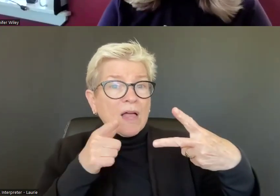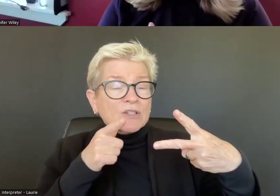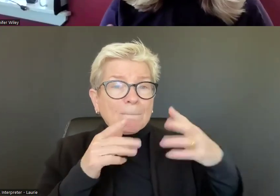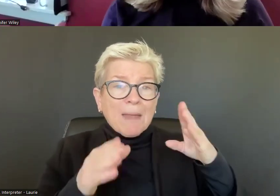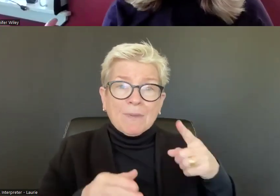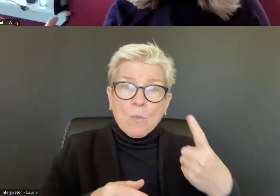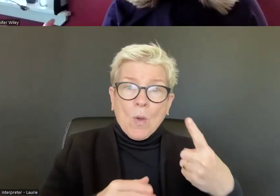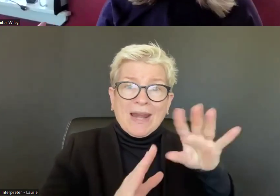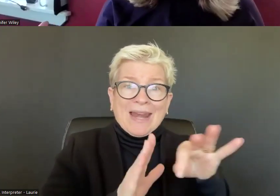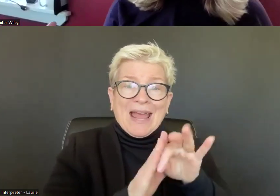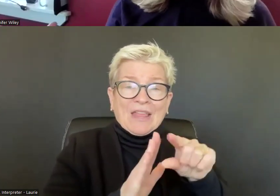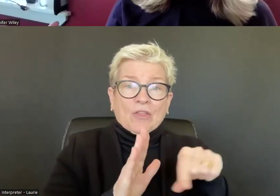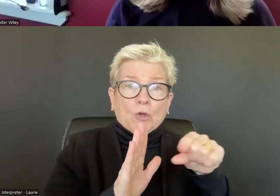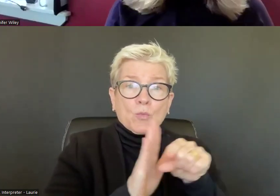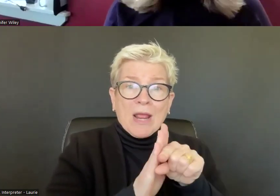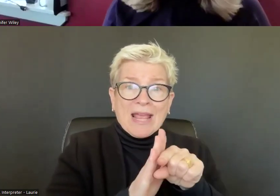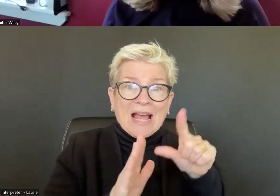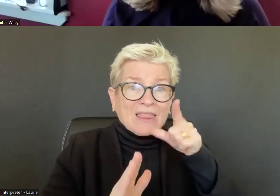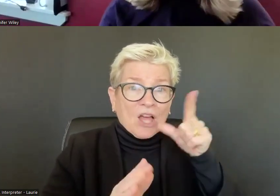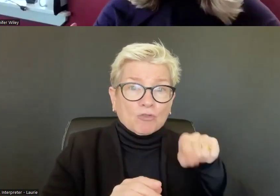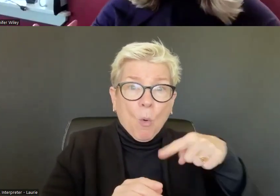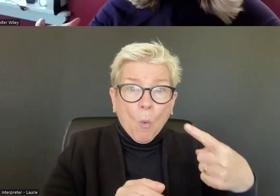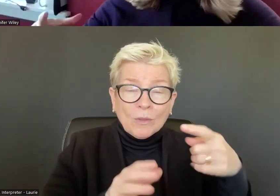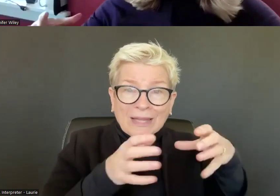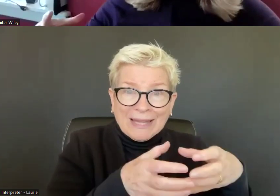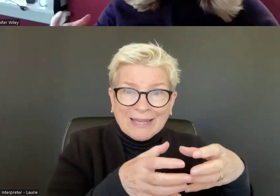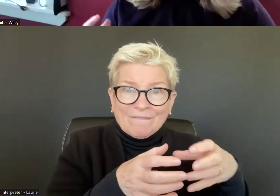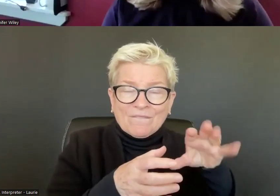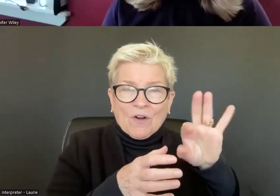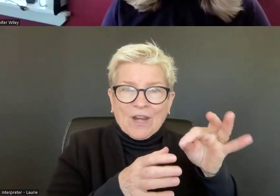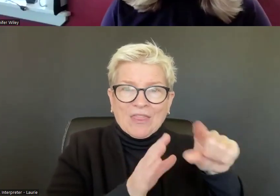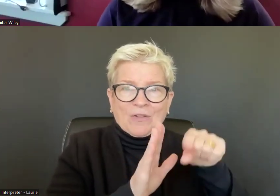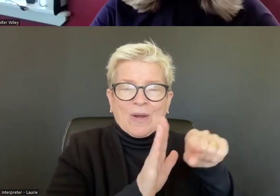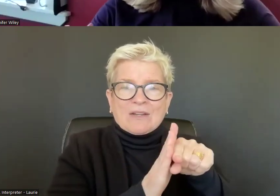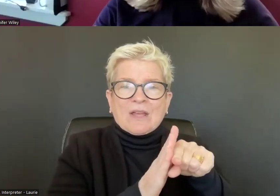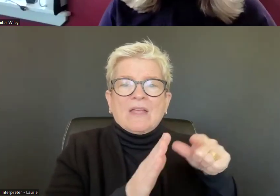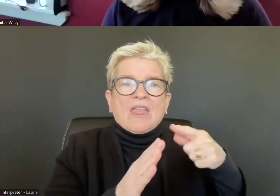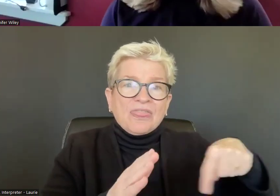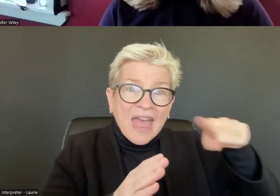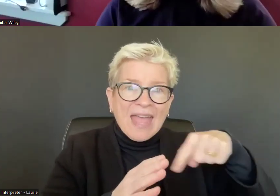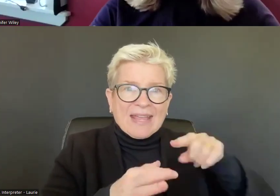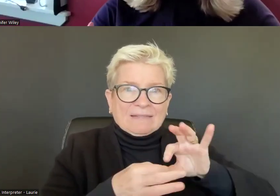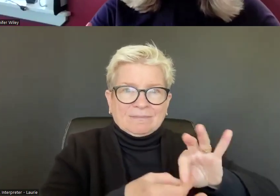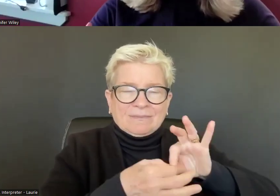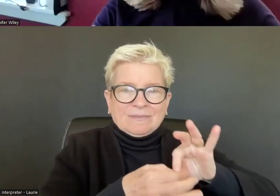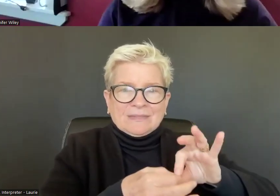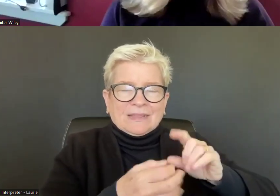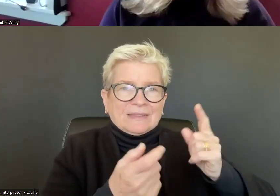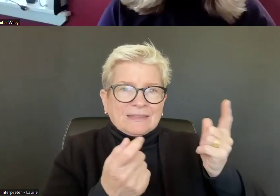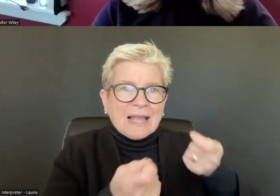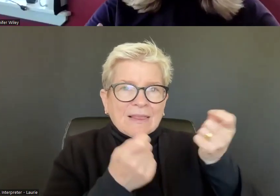can really increase the possibility of much more connection celebration town hall meeting